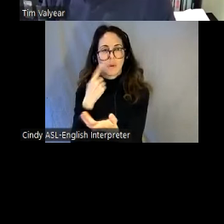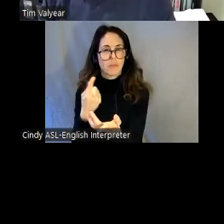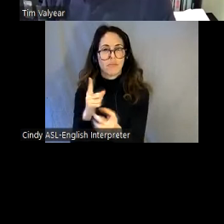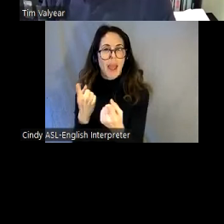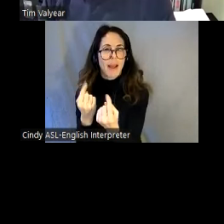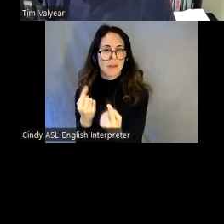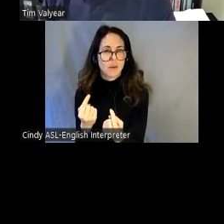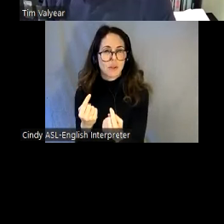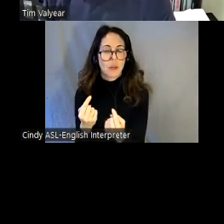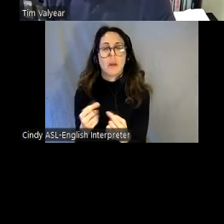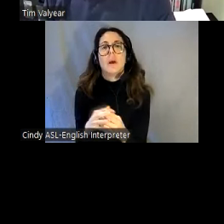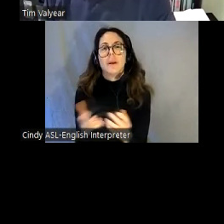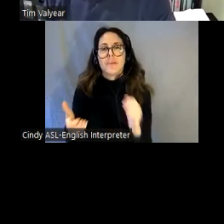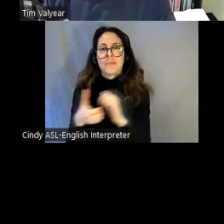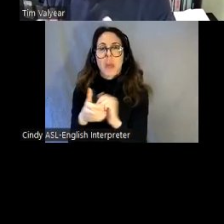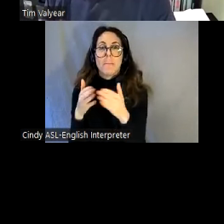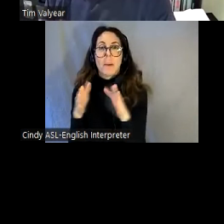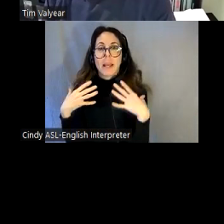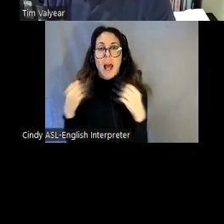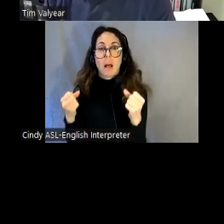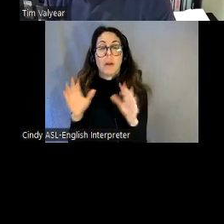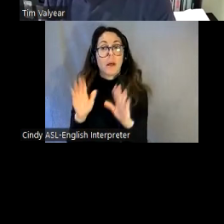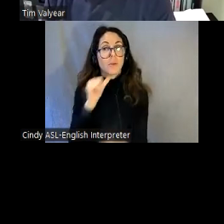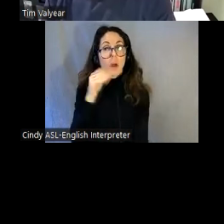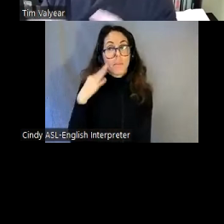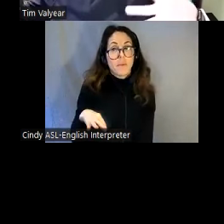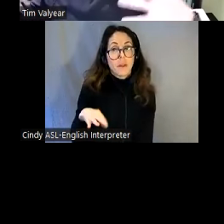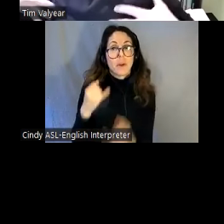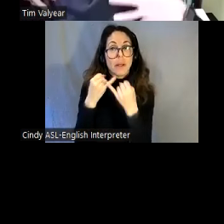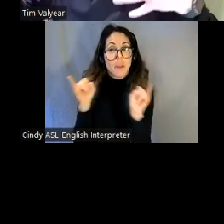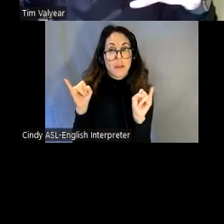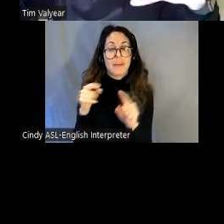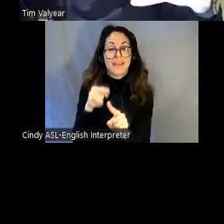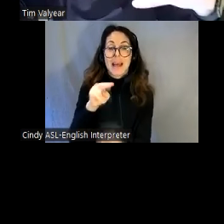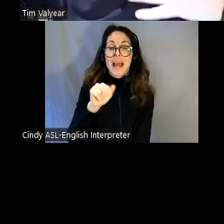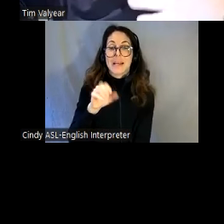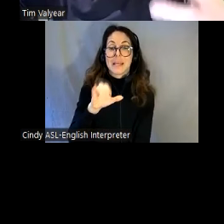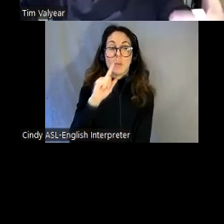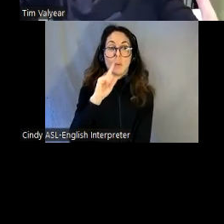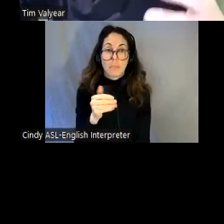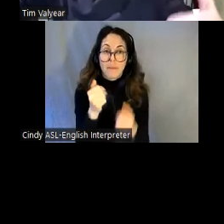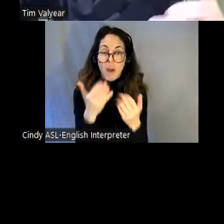NACI, that is the best place to go if you have